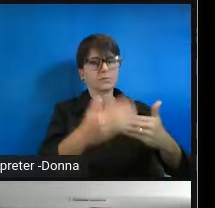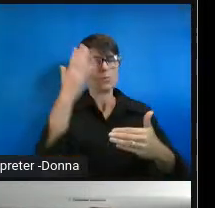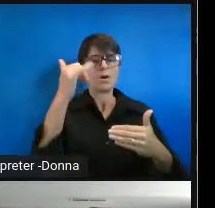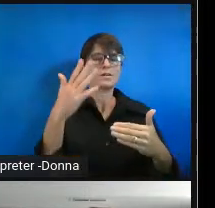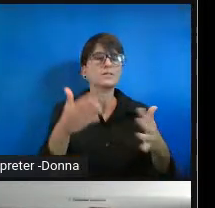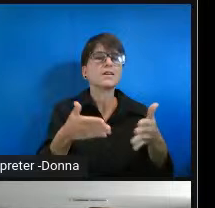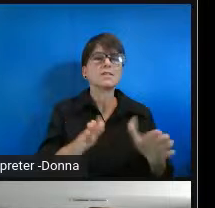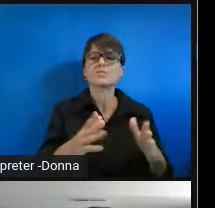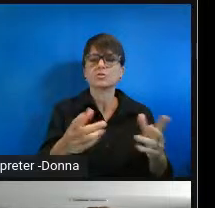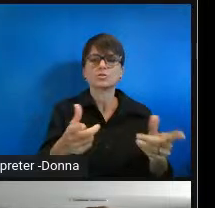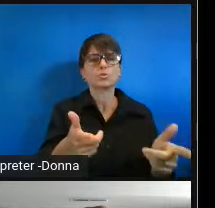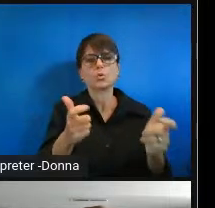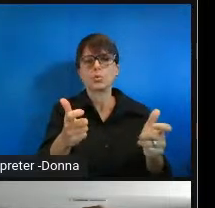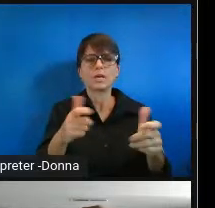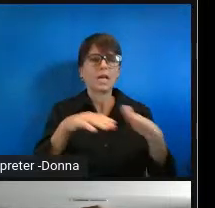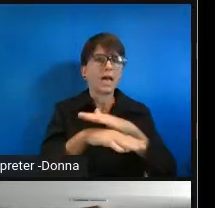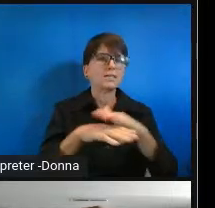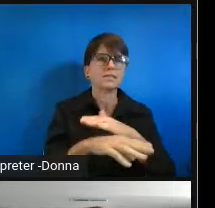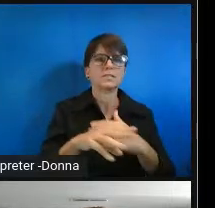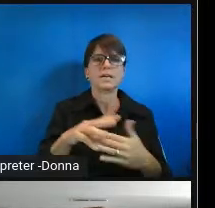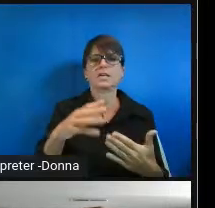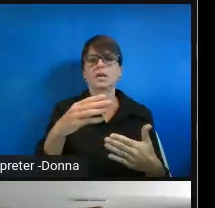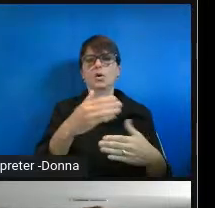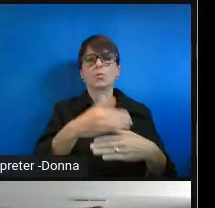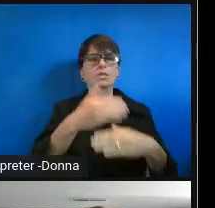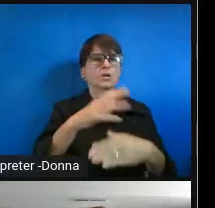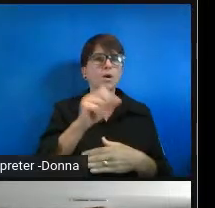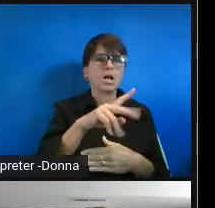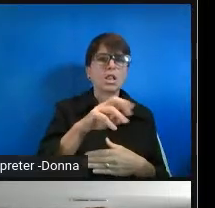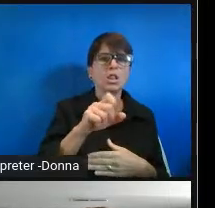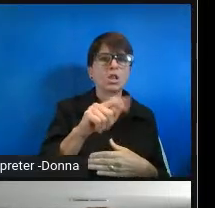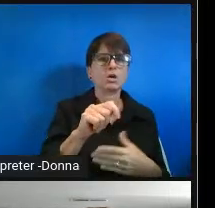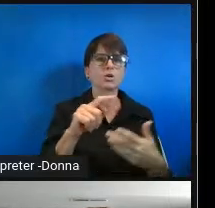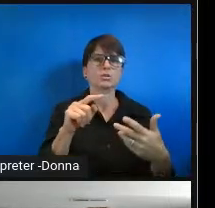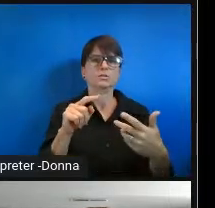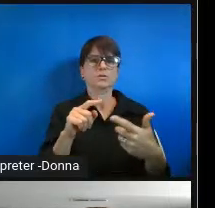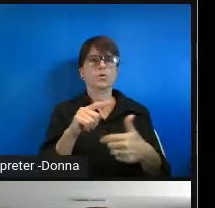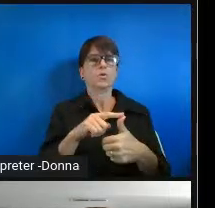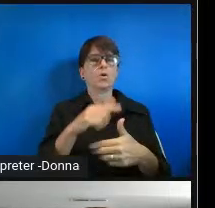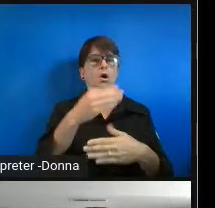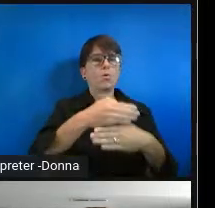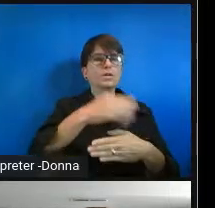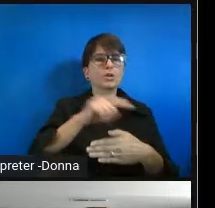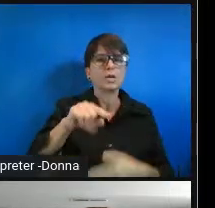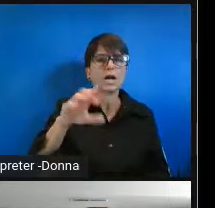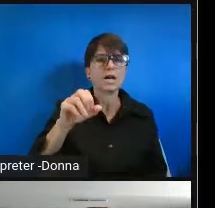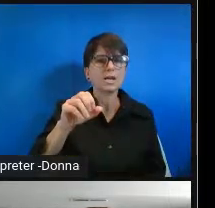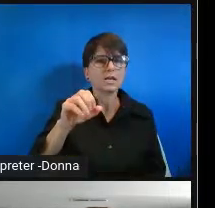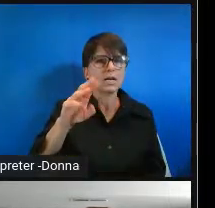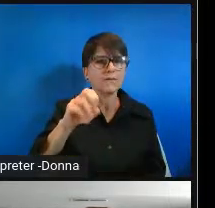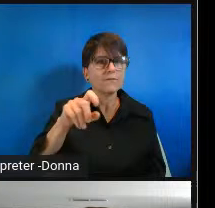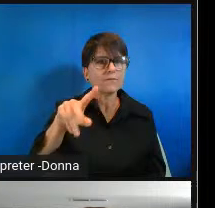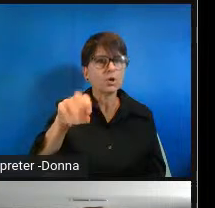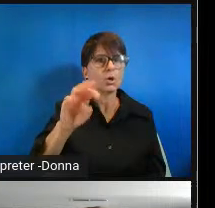These interfaces are often where developers again their journey because JavaScript allows for quick access